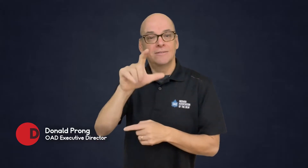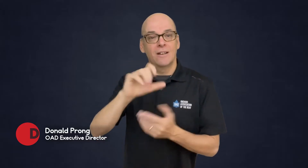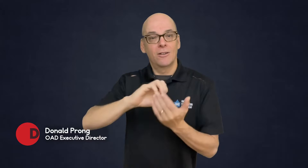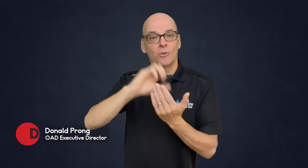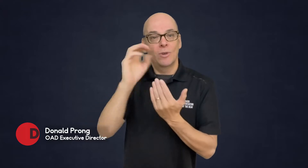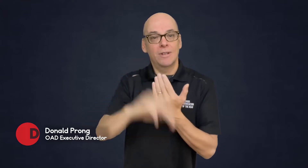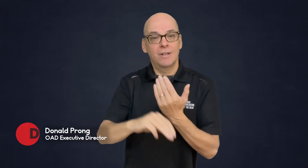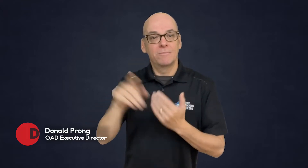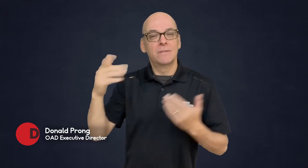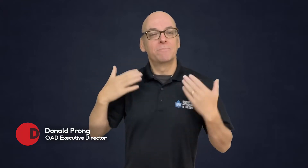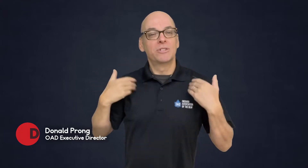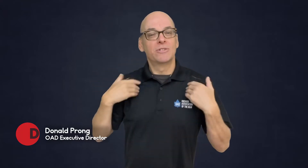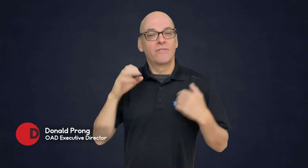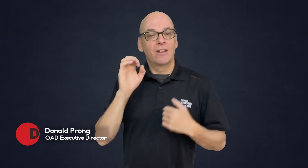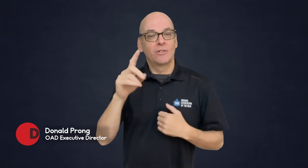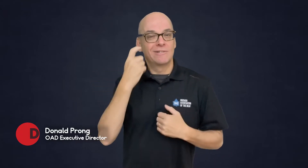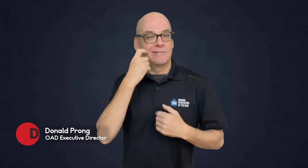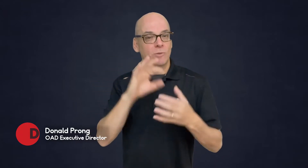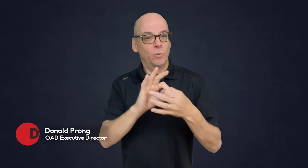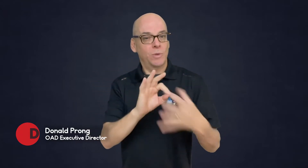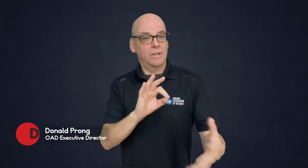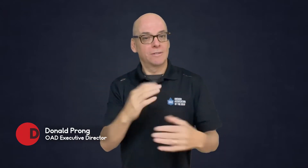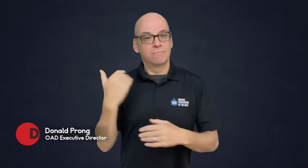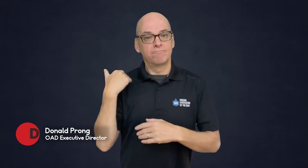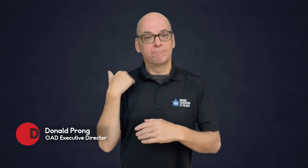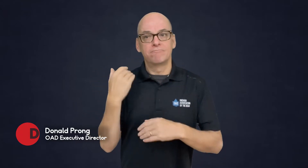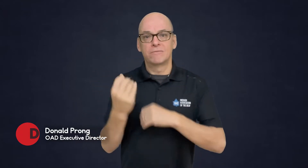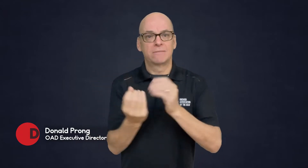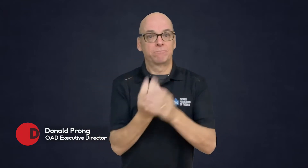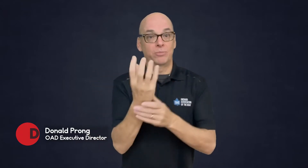The ASL curriculum that the Ontario Minister